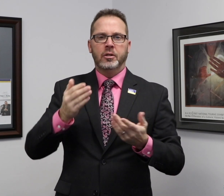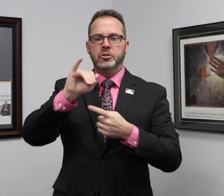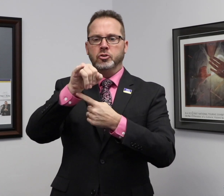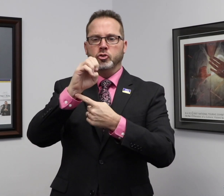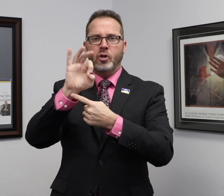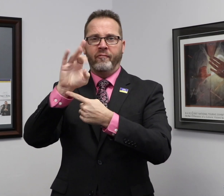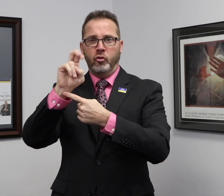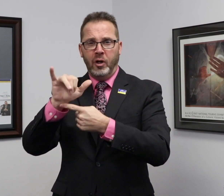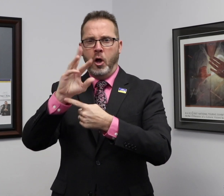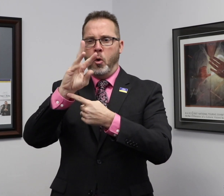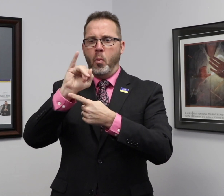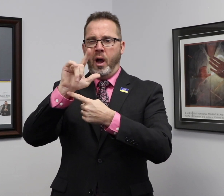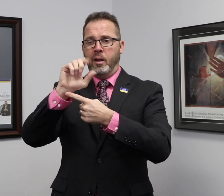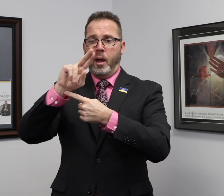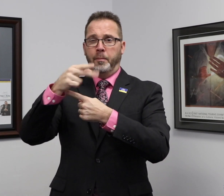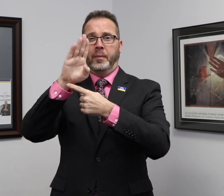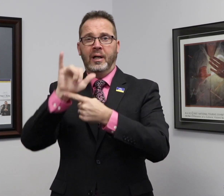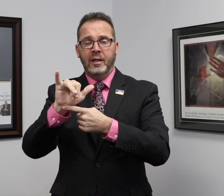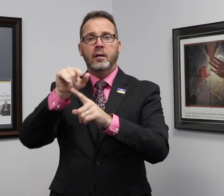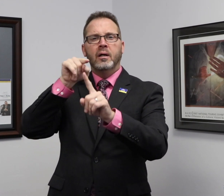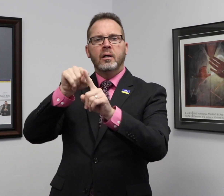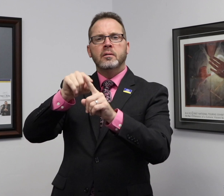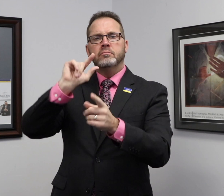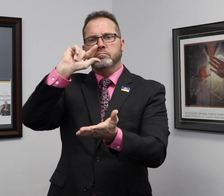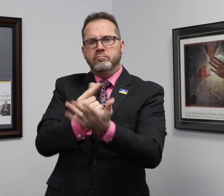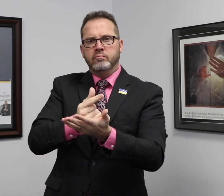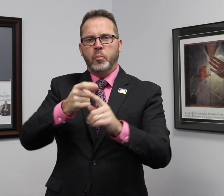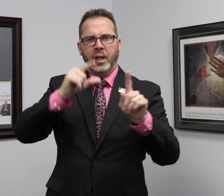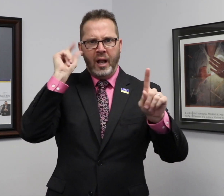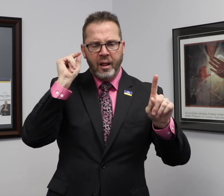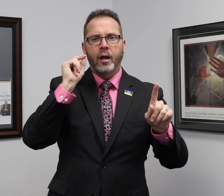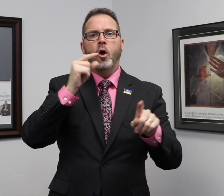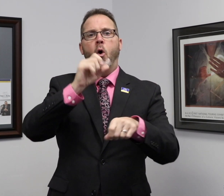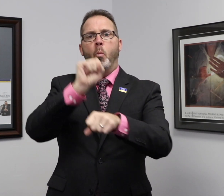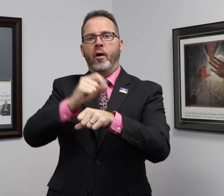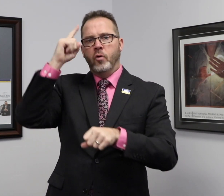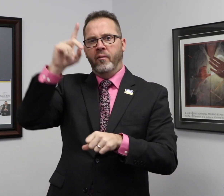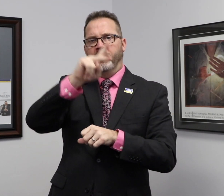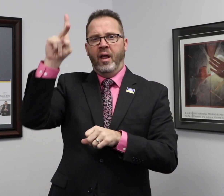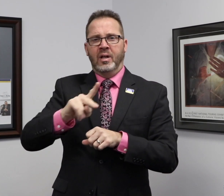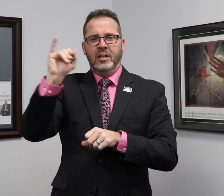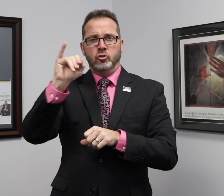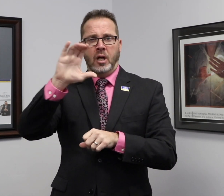visitor on campus, Jeffrey Willoughby. We were excited that he was able to come spend time with us from the Philadelphia Insurance Companies